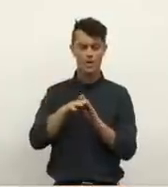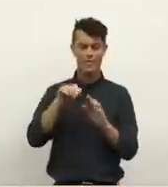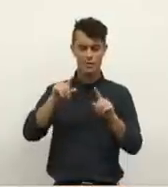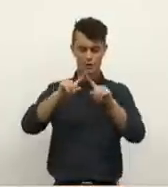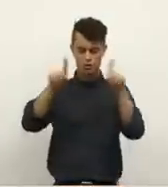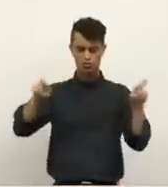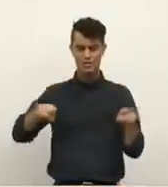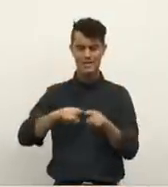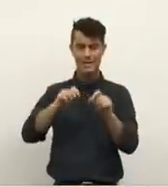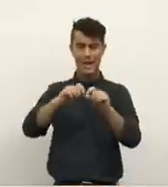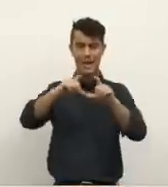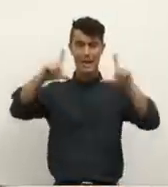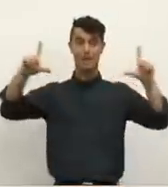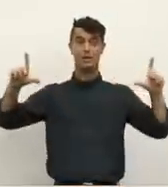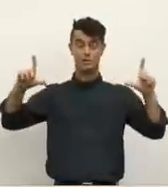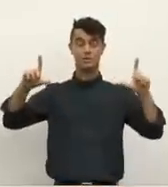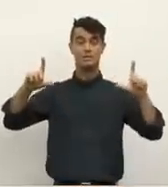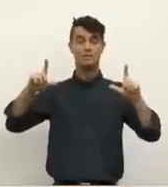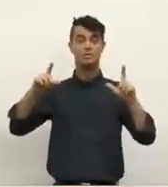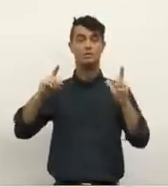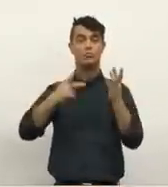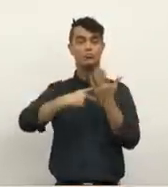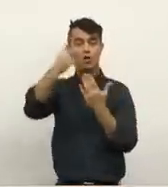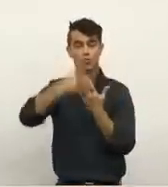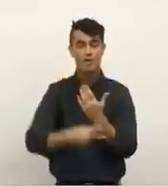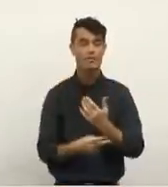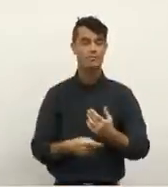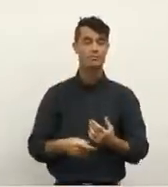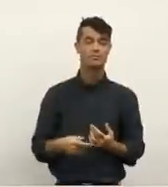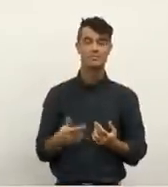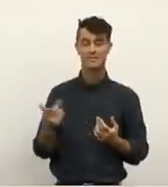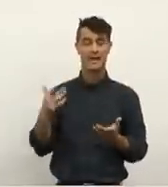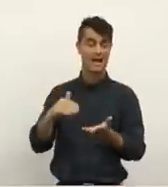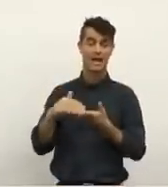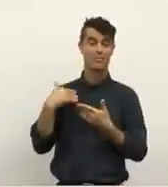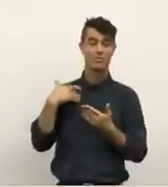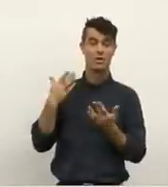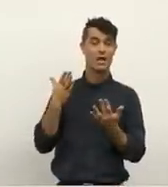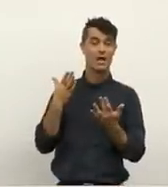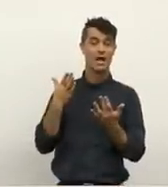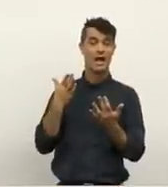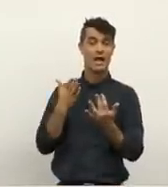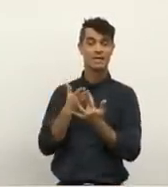I access paper than email and things just electronically now.